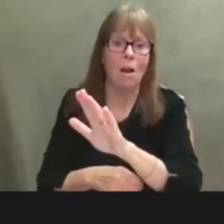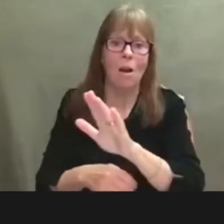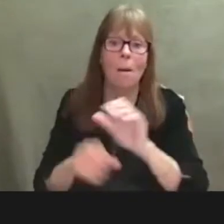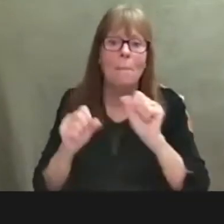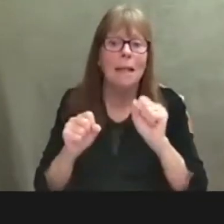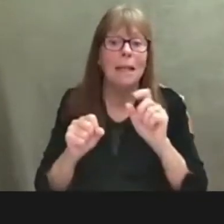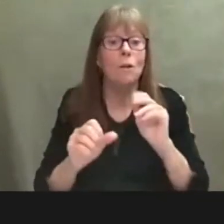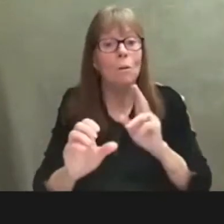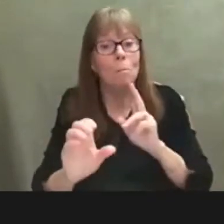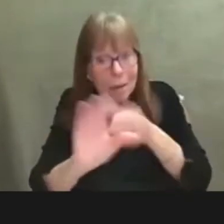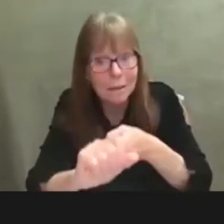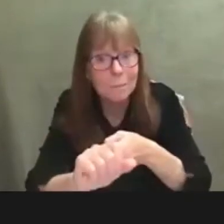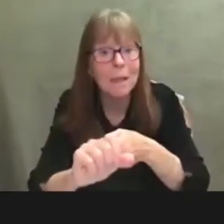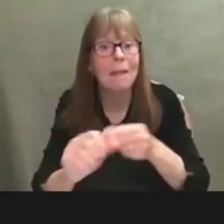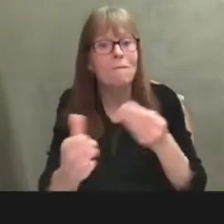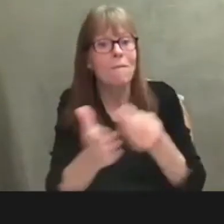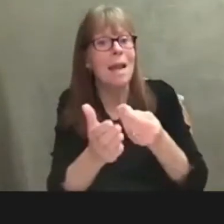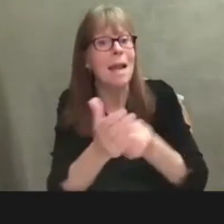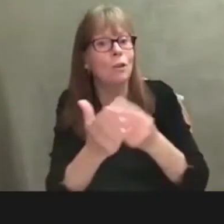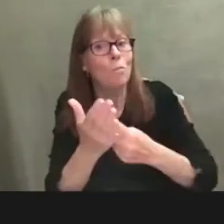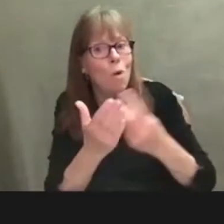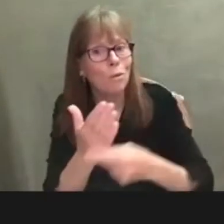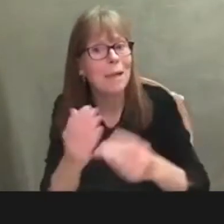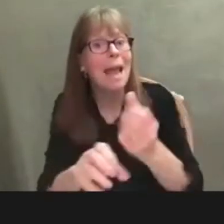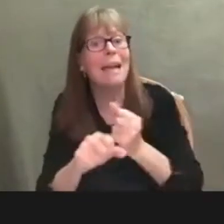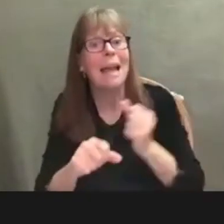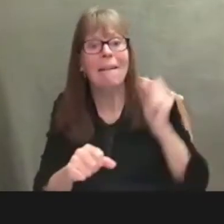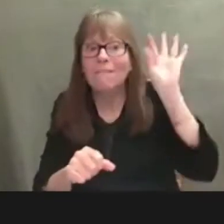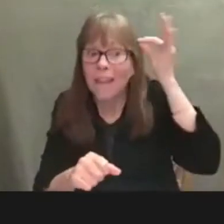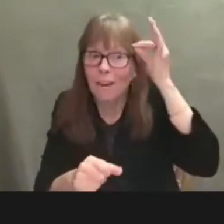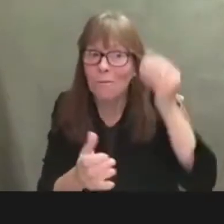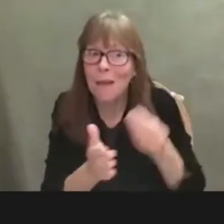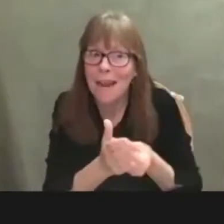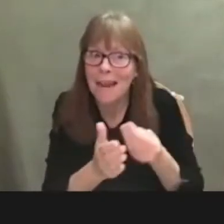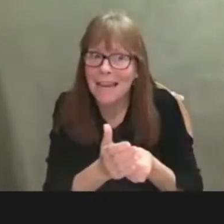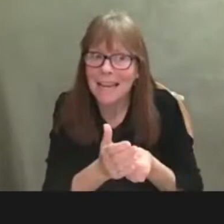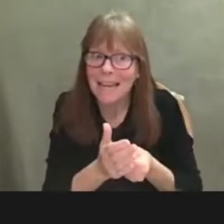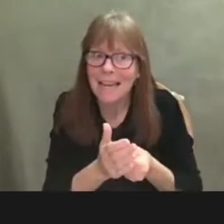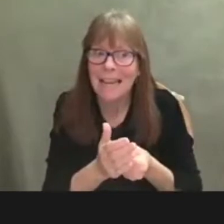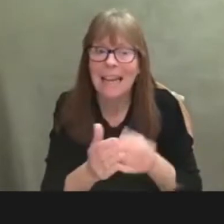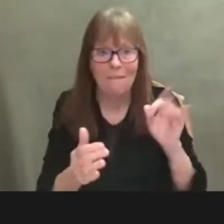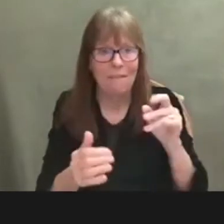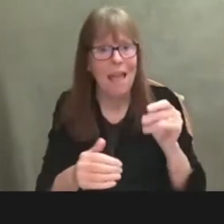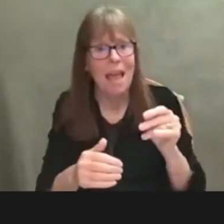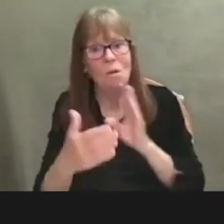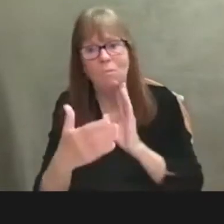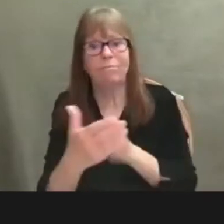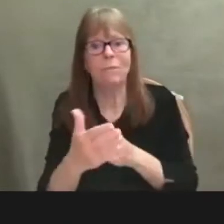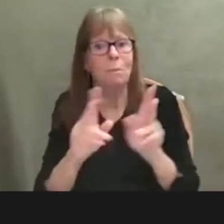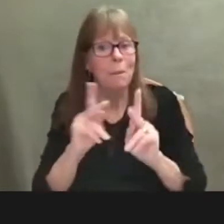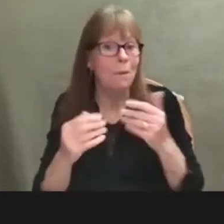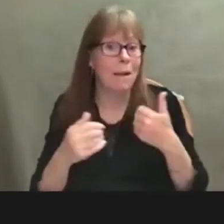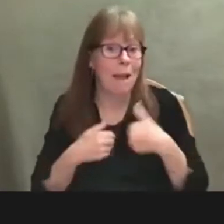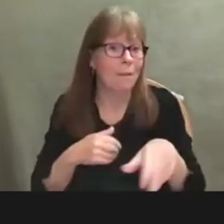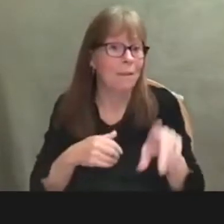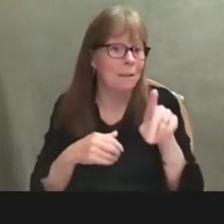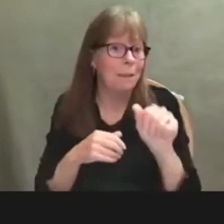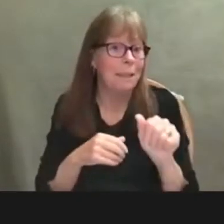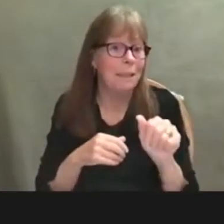financial programs, and receive that federal financial reimbursement, for having discriminated against people with disabilities. That would send a signal.